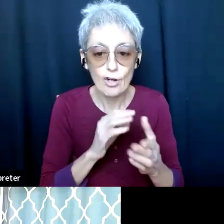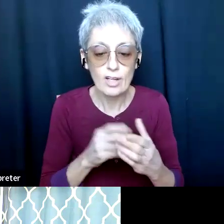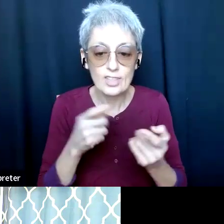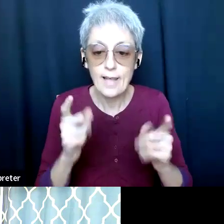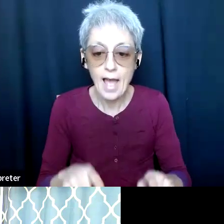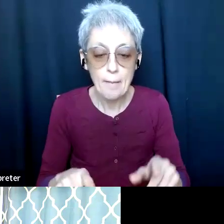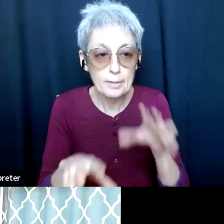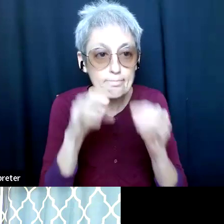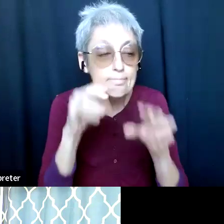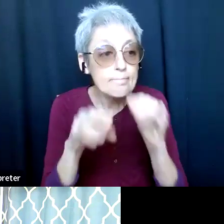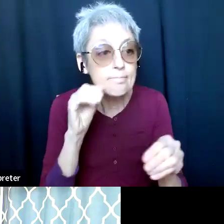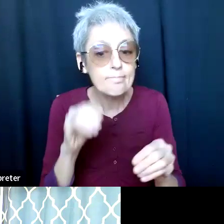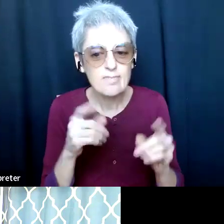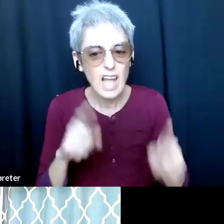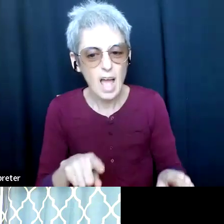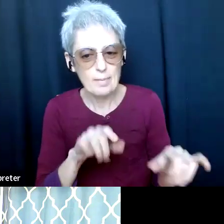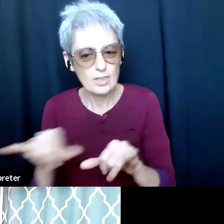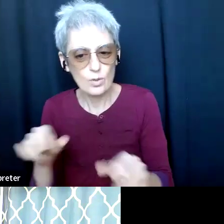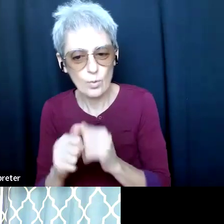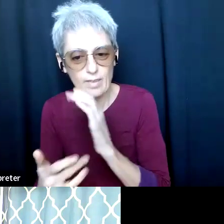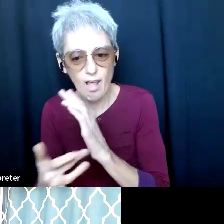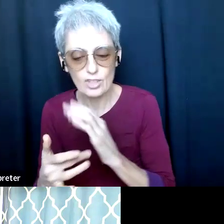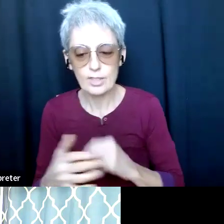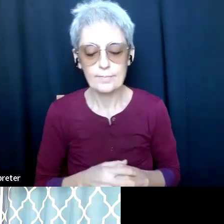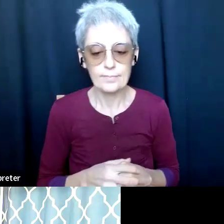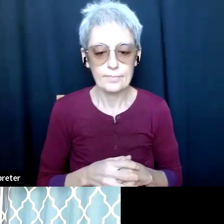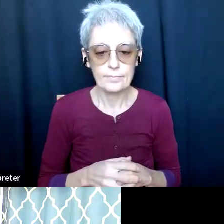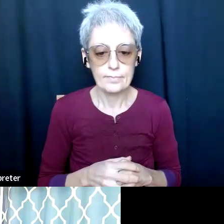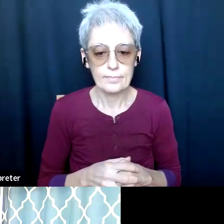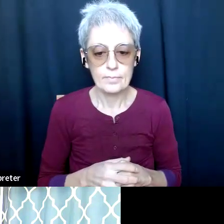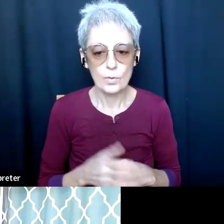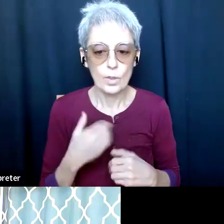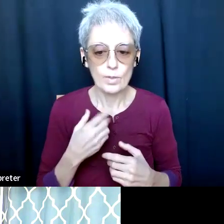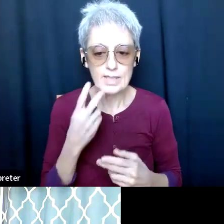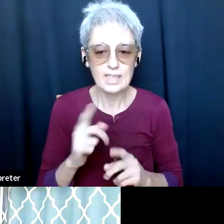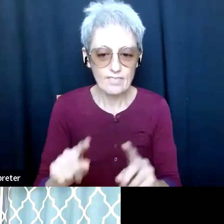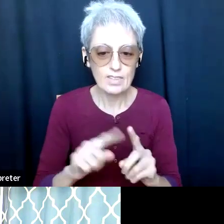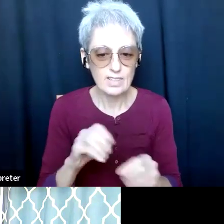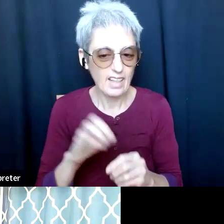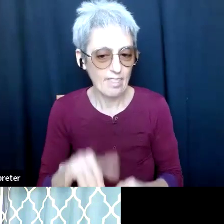And this is I think also what is happening in real-life sometimes that you have an expectation that